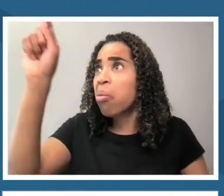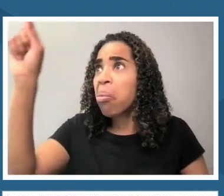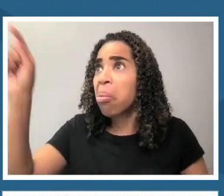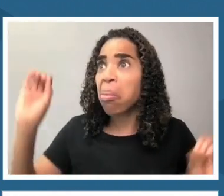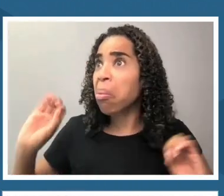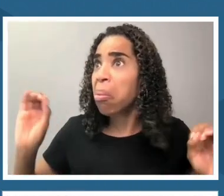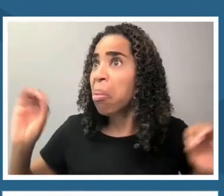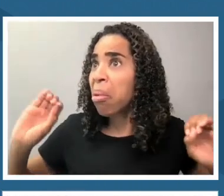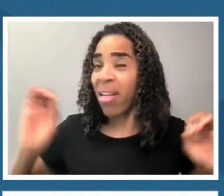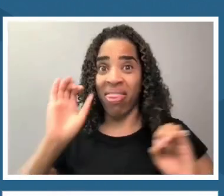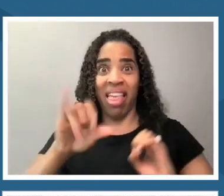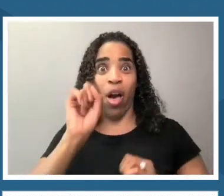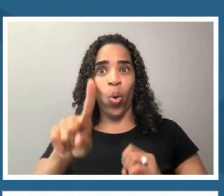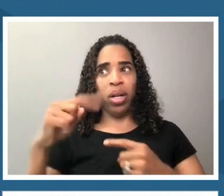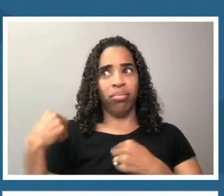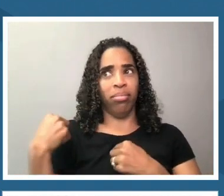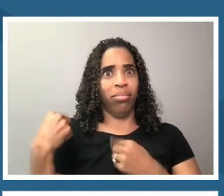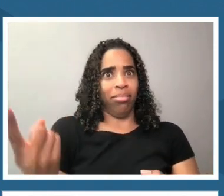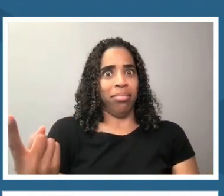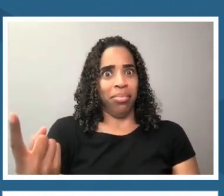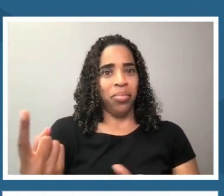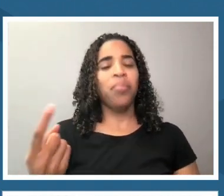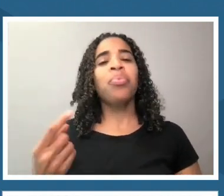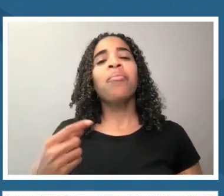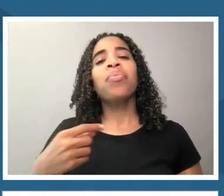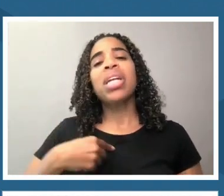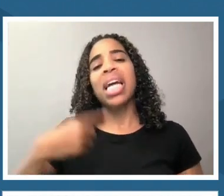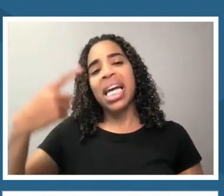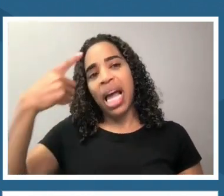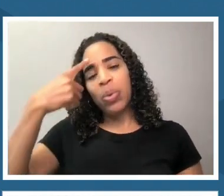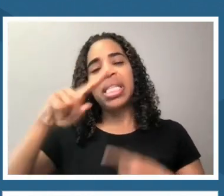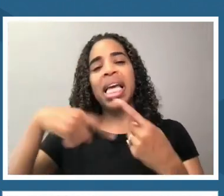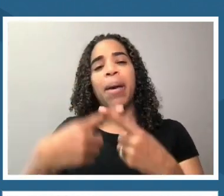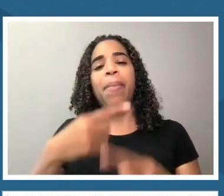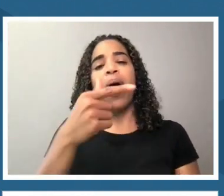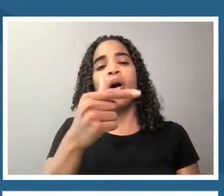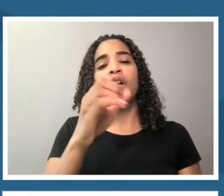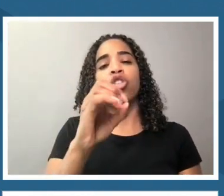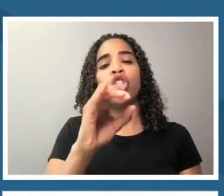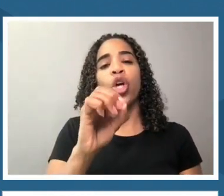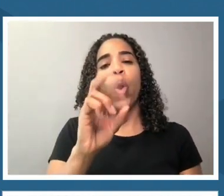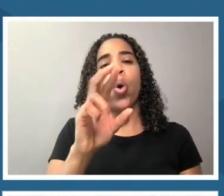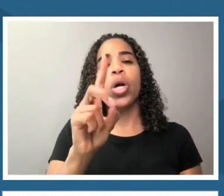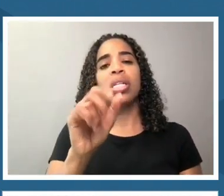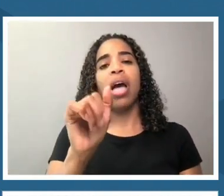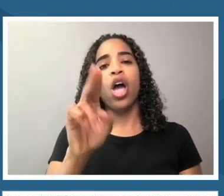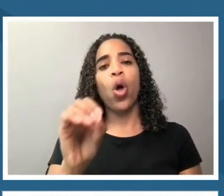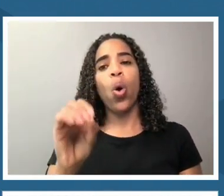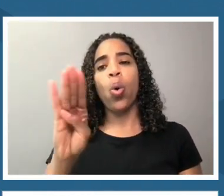was thinking recently about